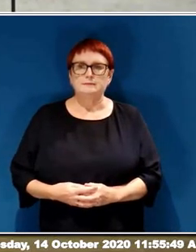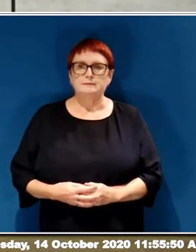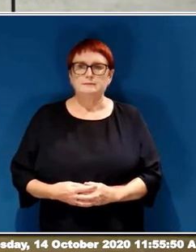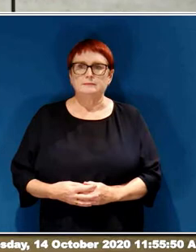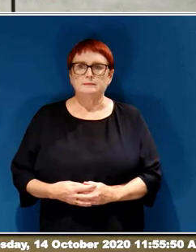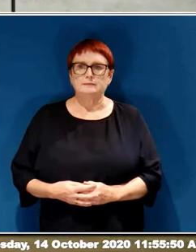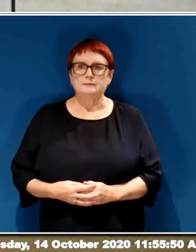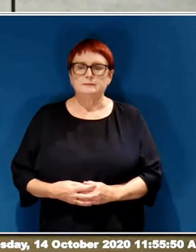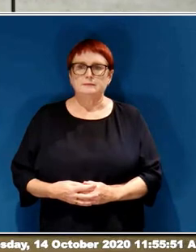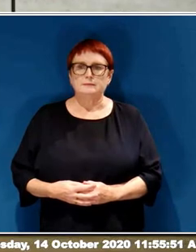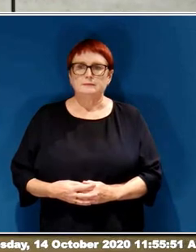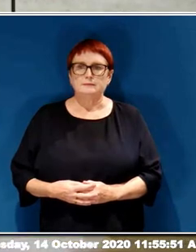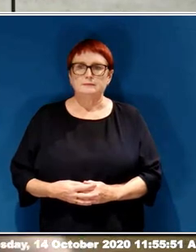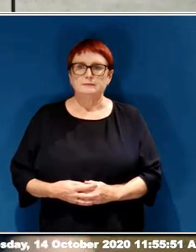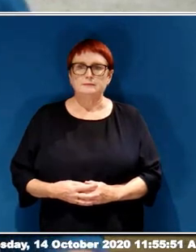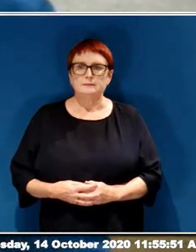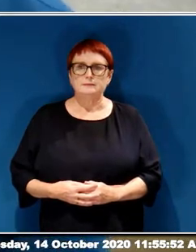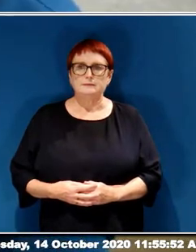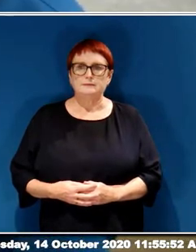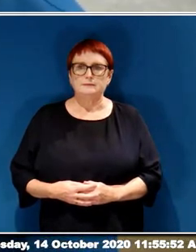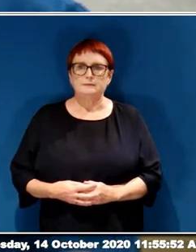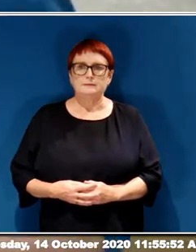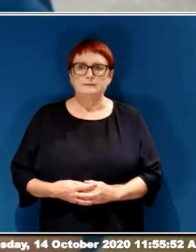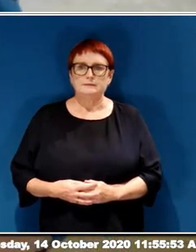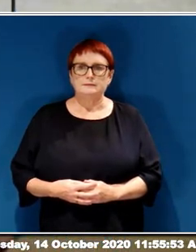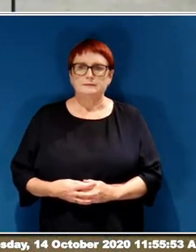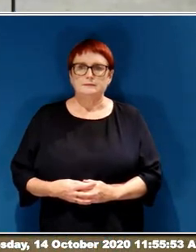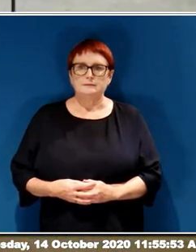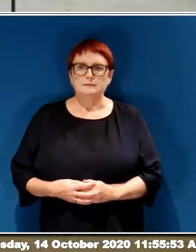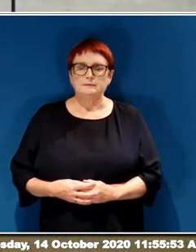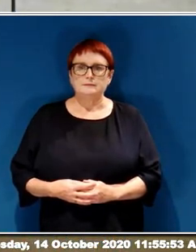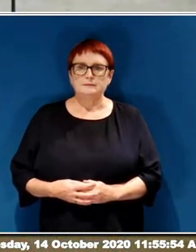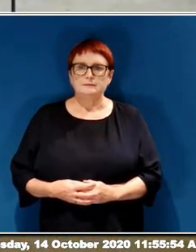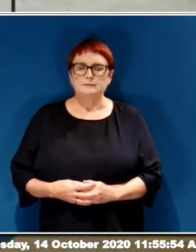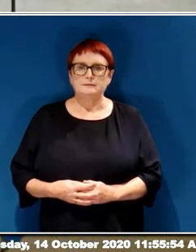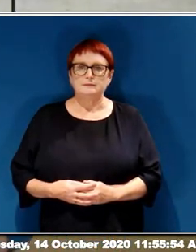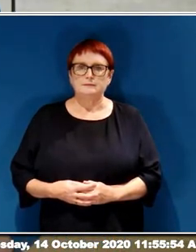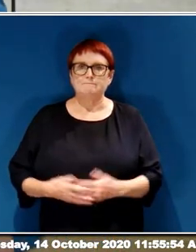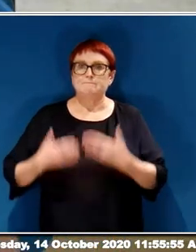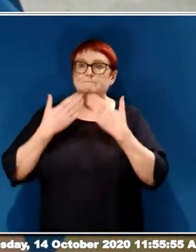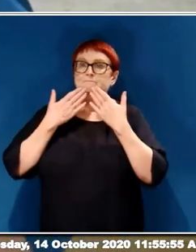Yes. Thank you, that can be done. Thank you.